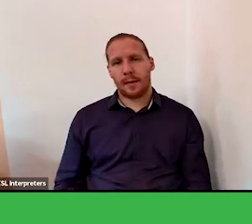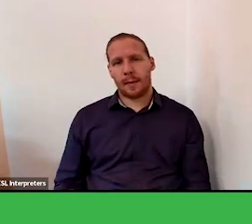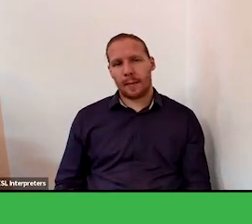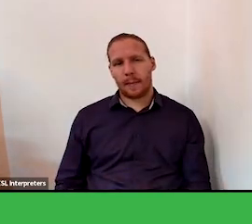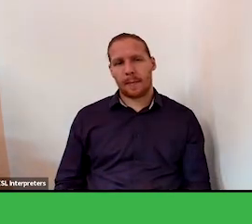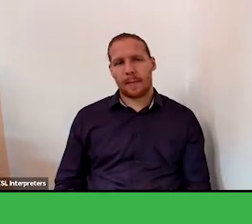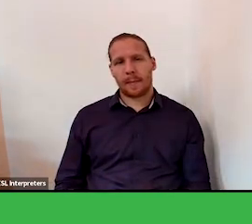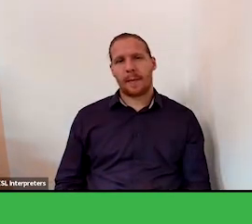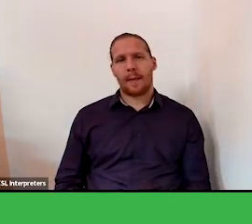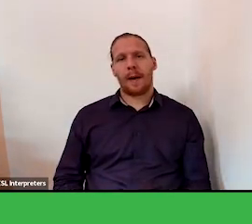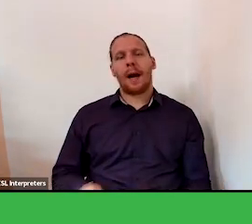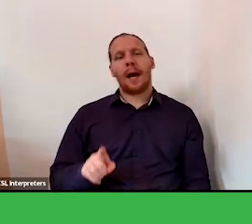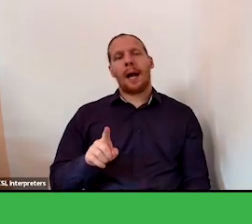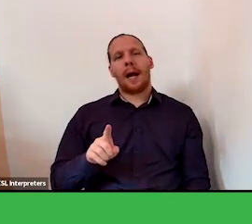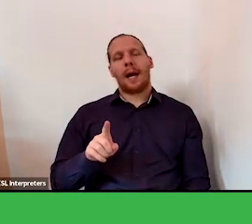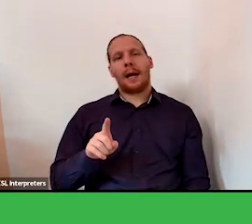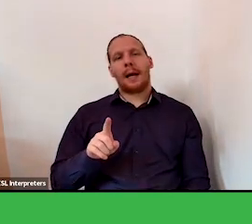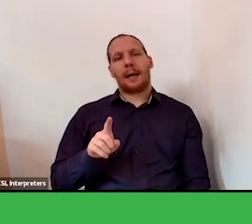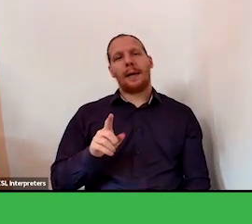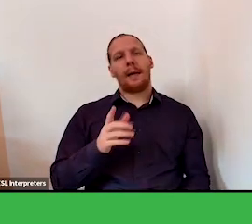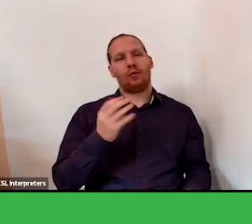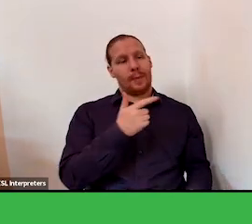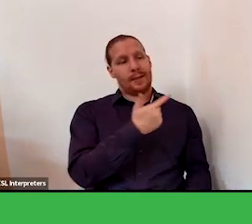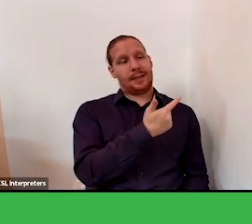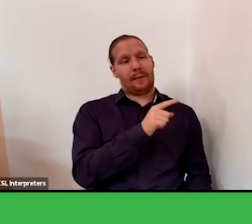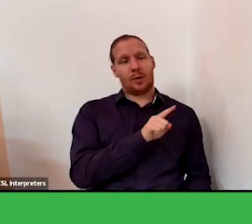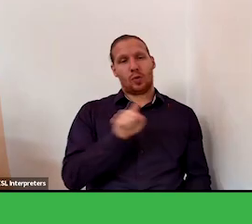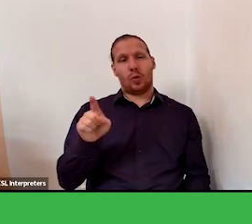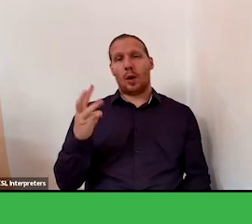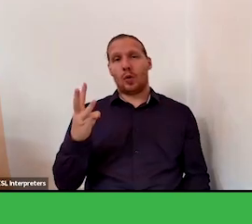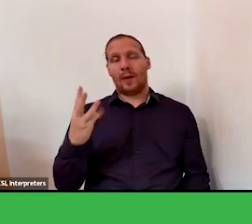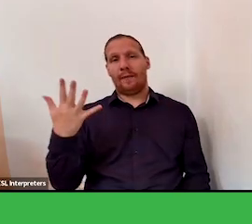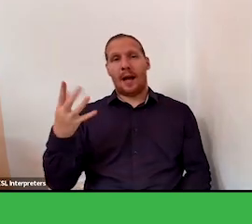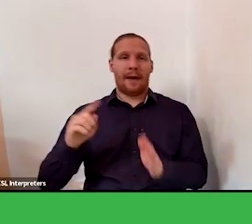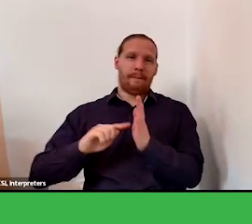7 to 35, with higher scores indicating greater mental wellbeing. Symptoms of